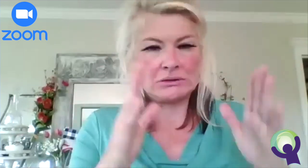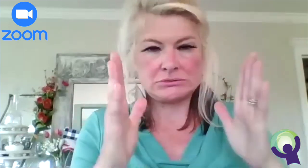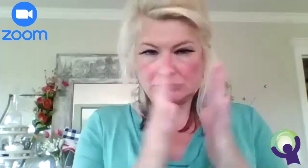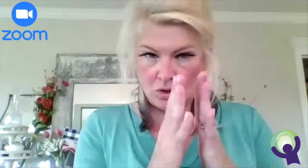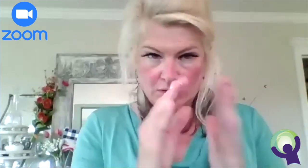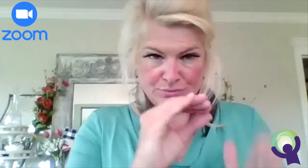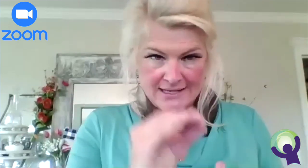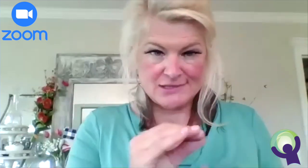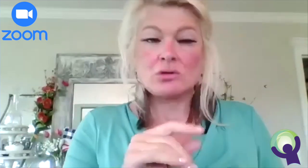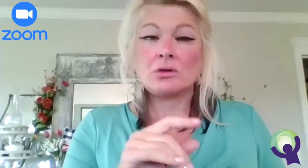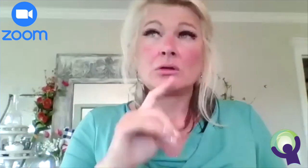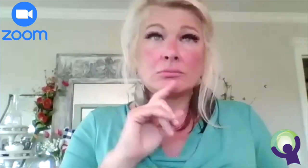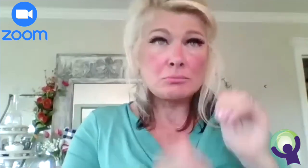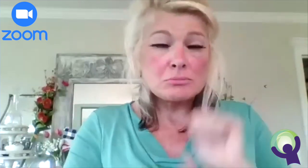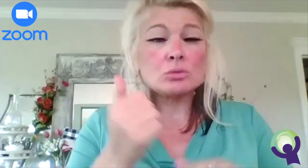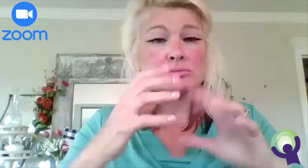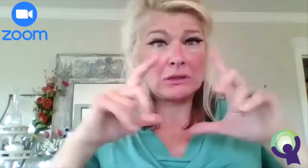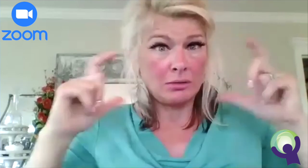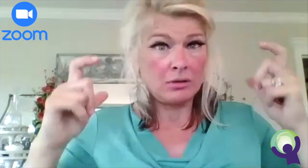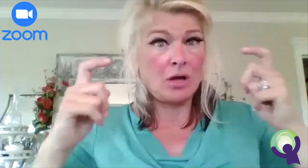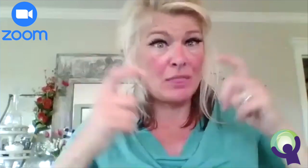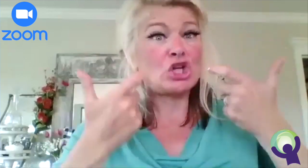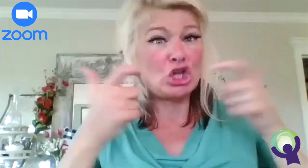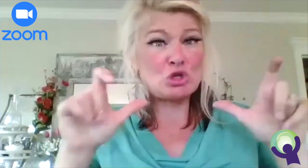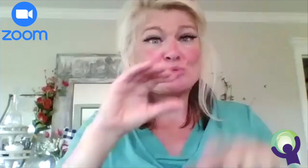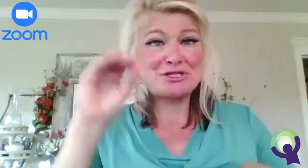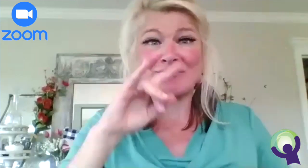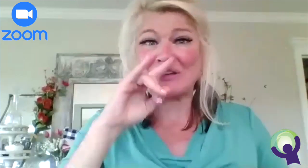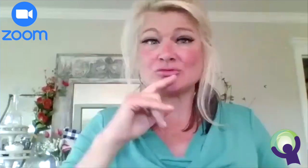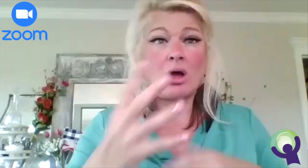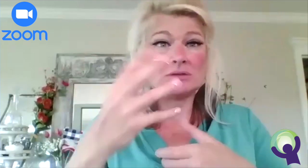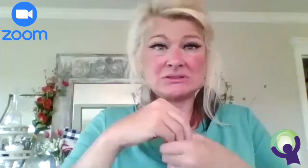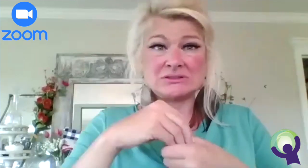But that is a very small percentage, most